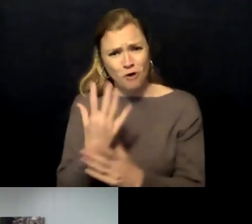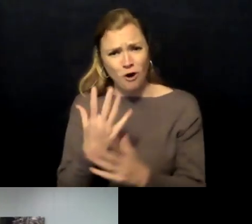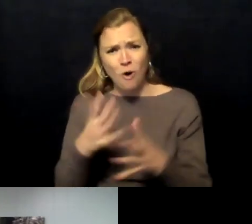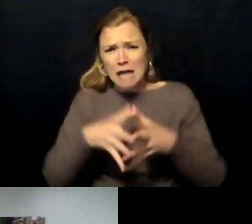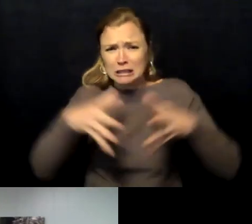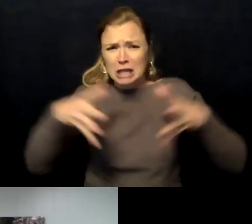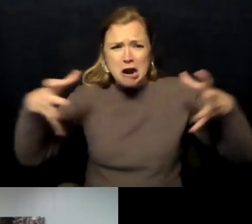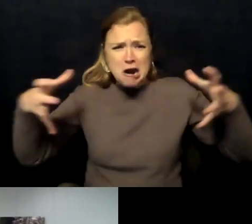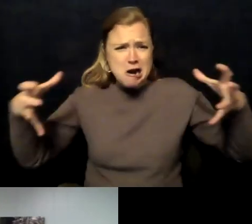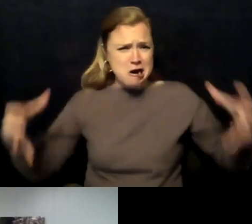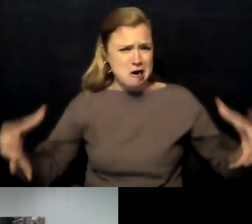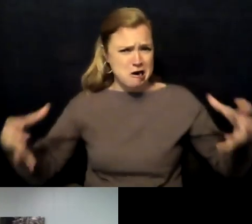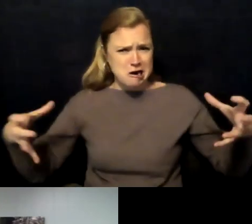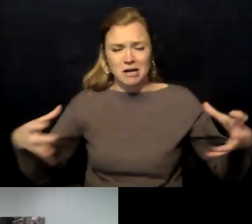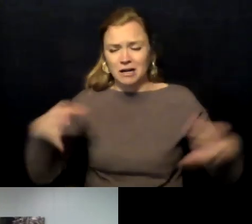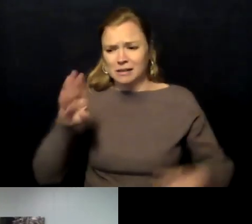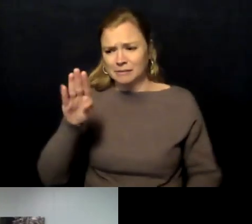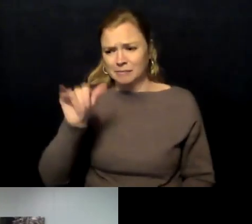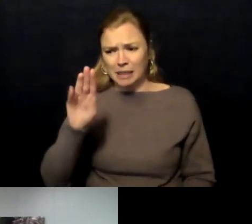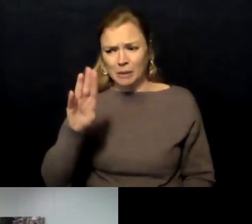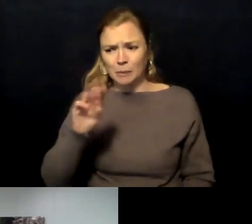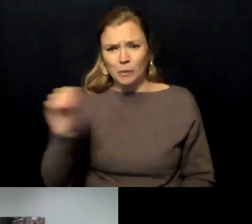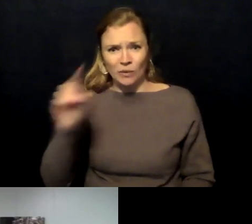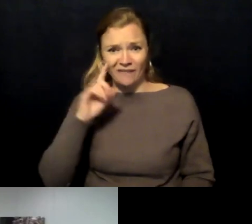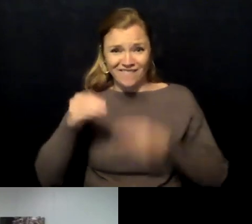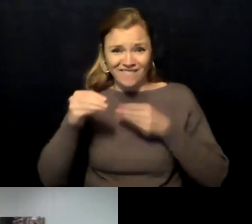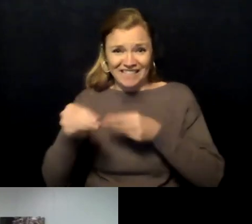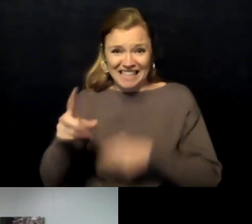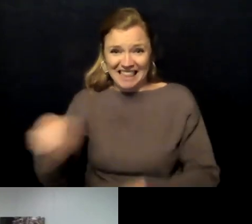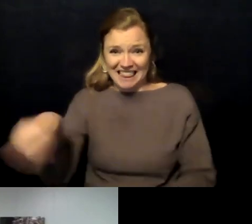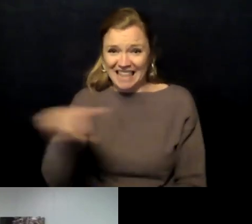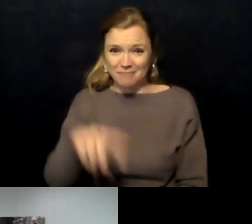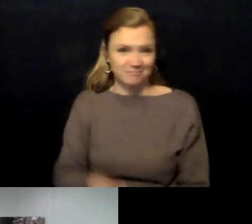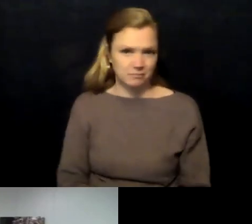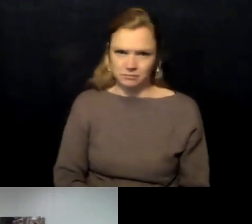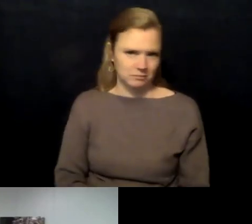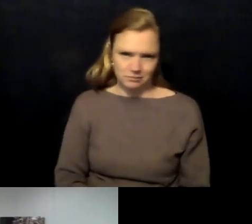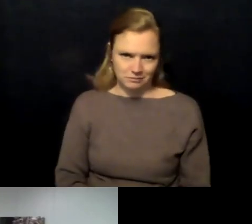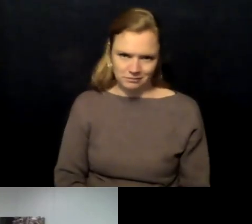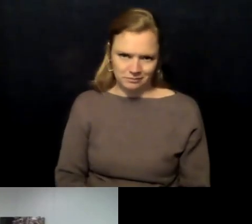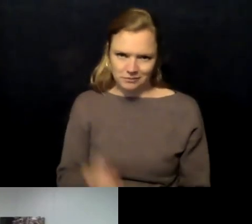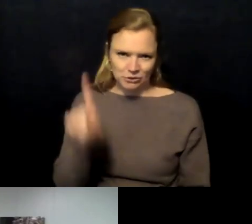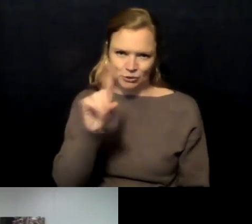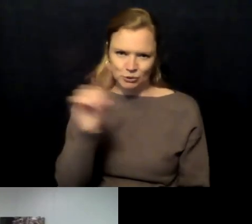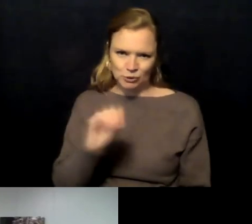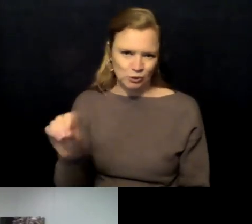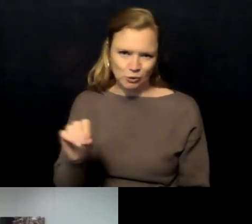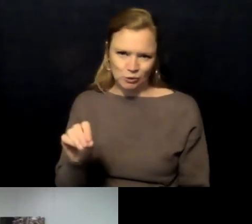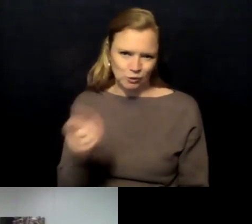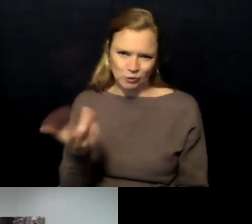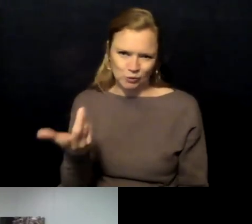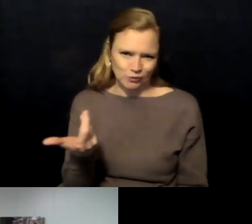to feed those guys that, no we don't actually do it. It's